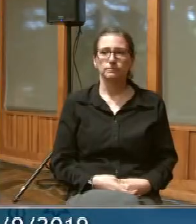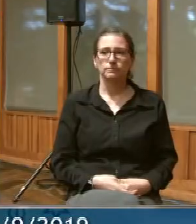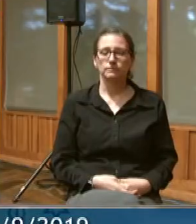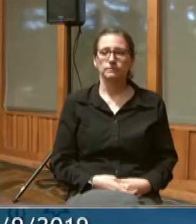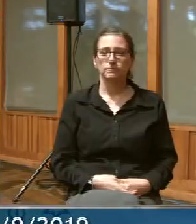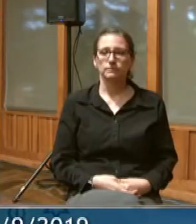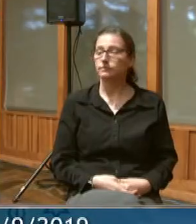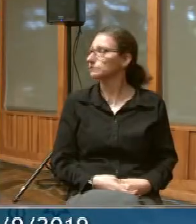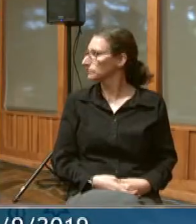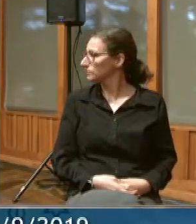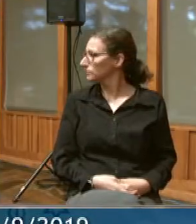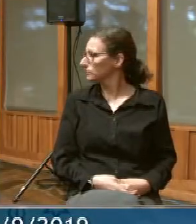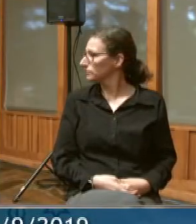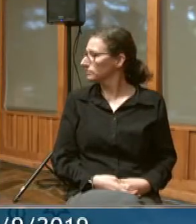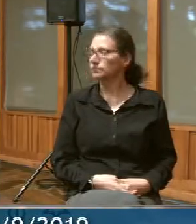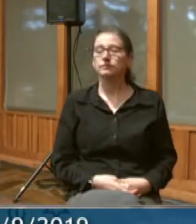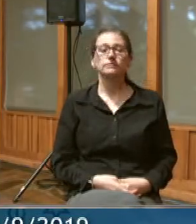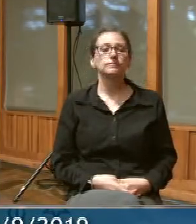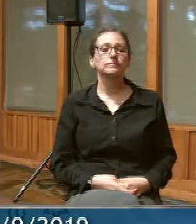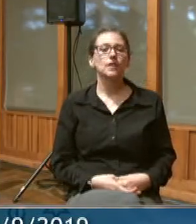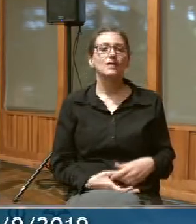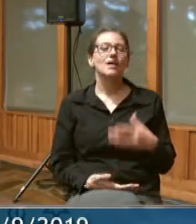ACTIVE USES IN THE FUTURE. THANK YOU.